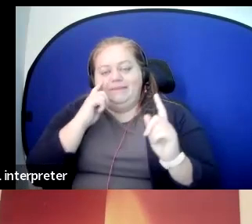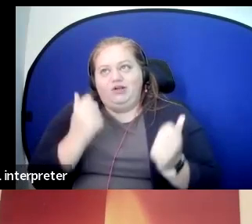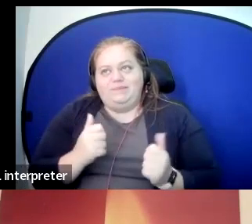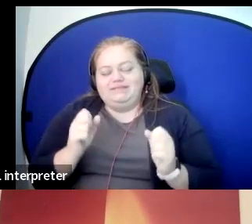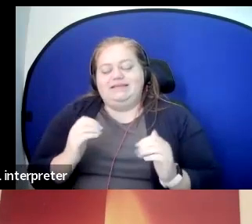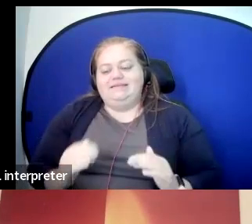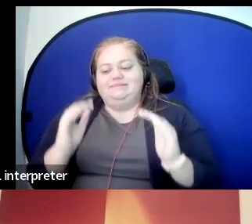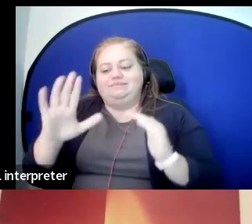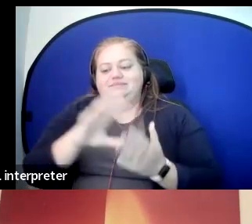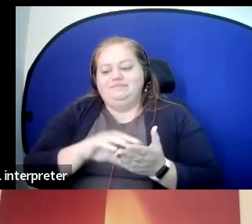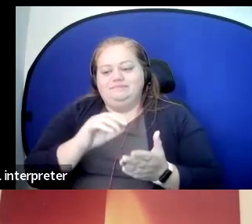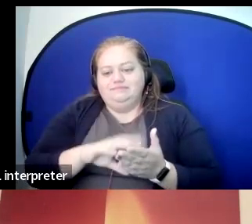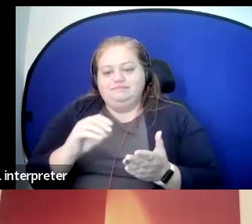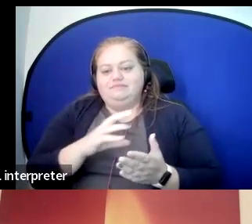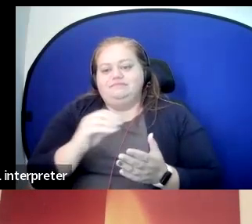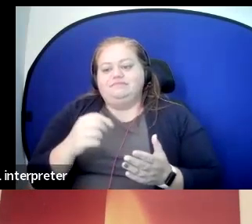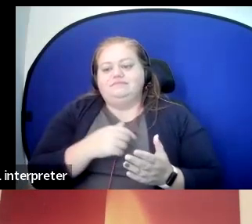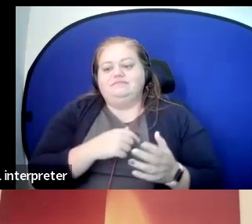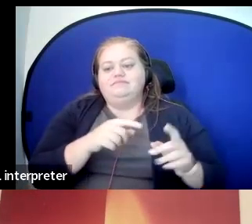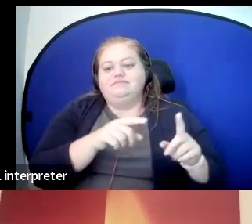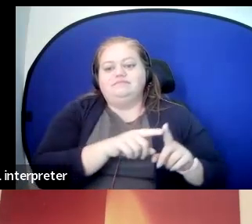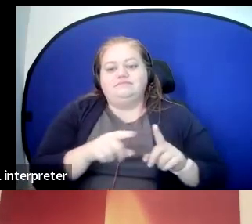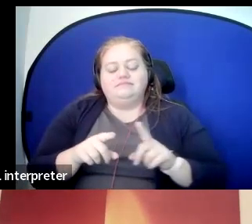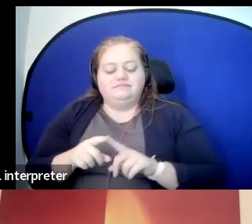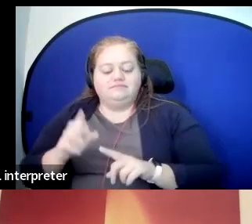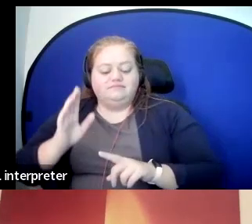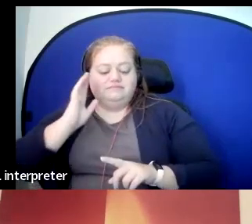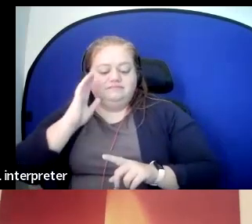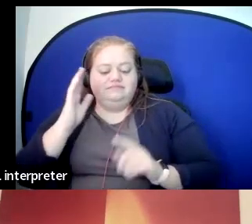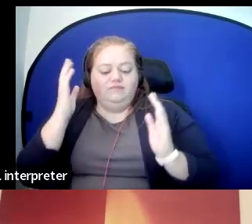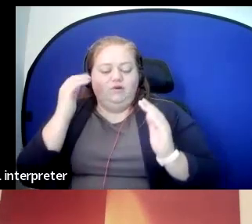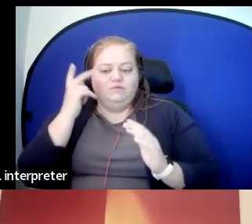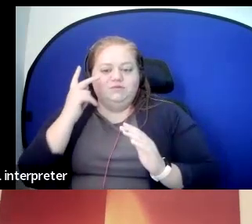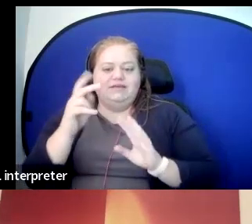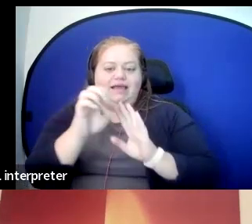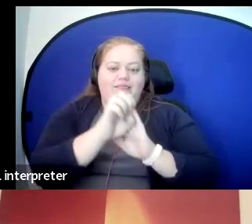And I also would hope to see ethical and responsible AI